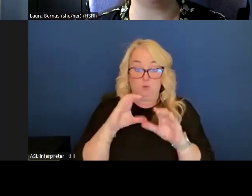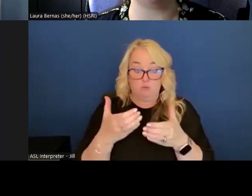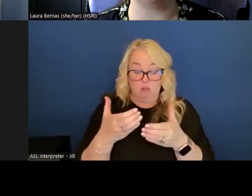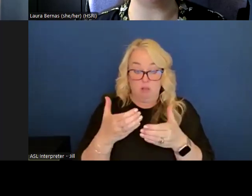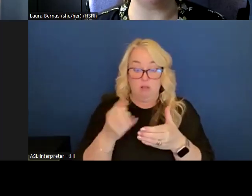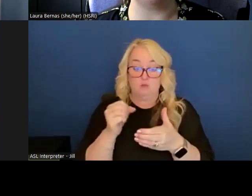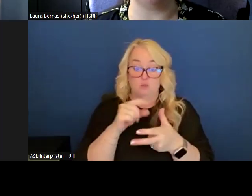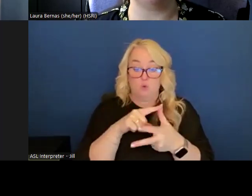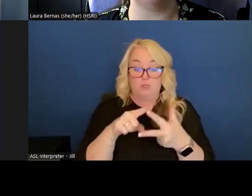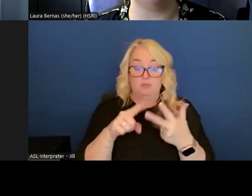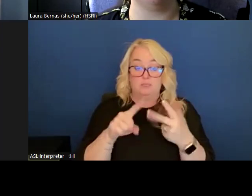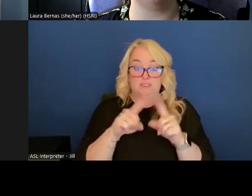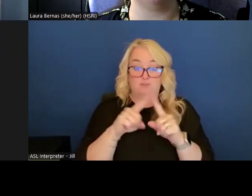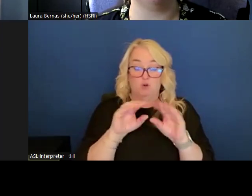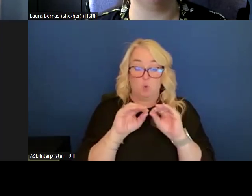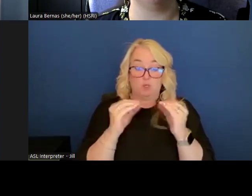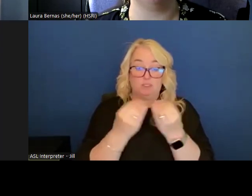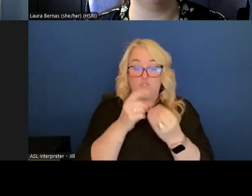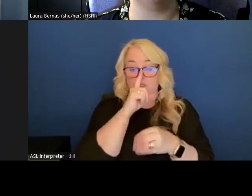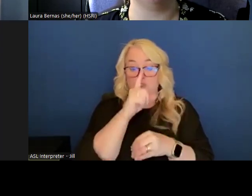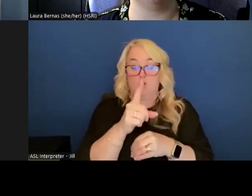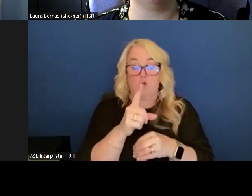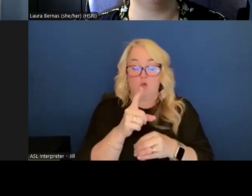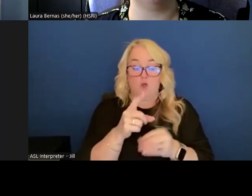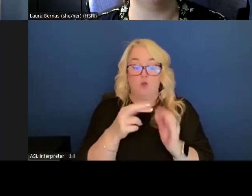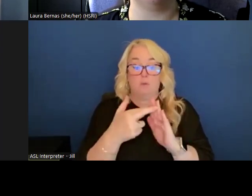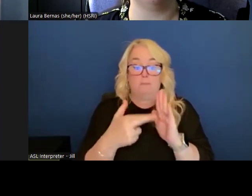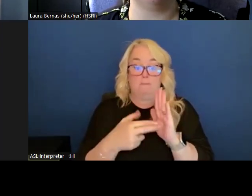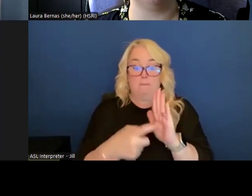organizations are mandated by the Developmental Disabilities